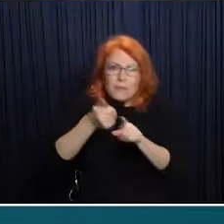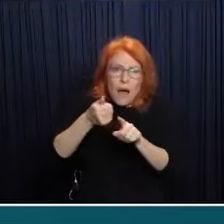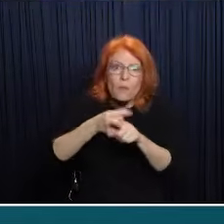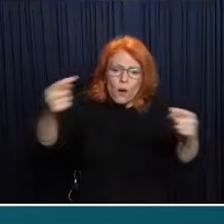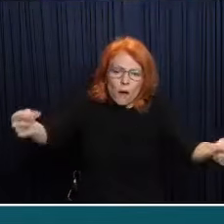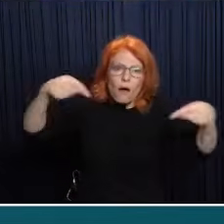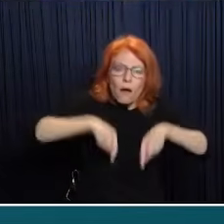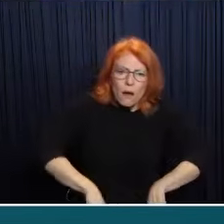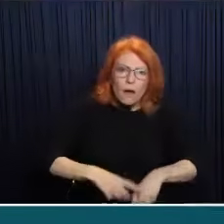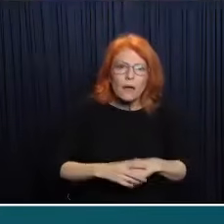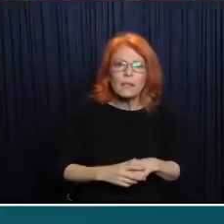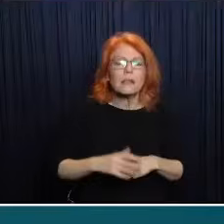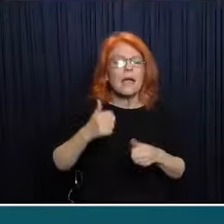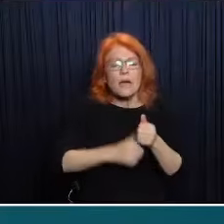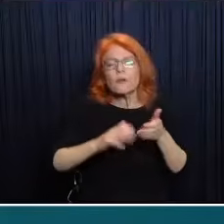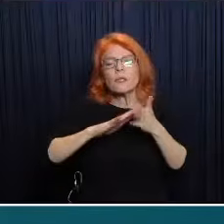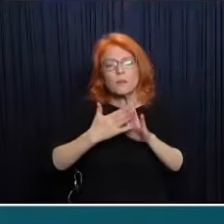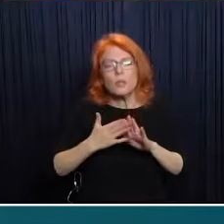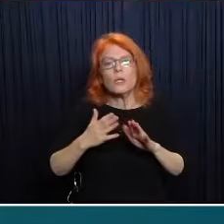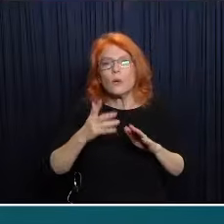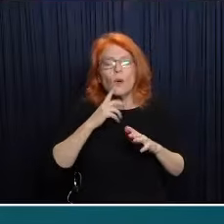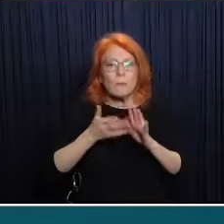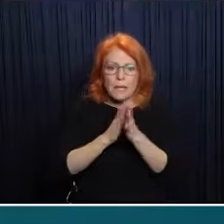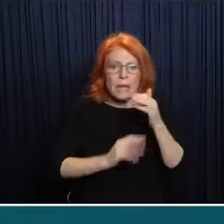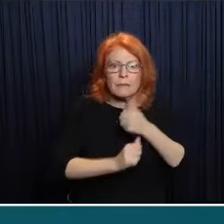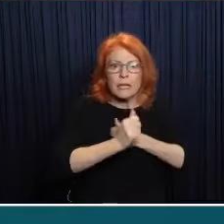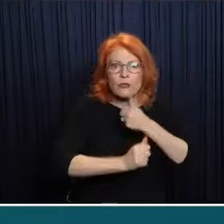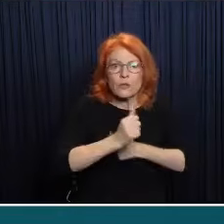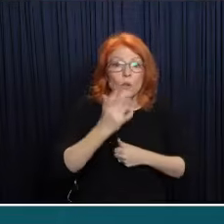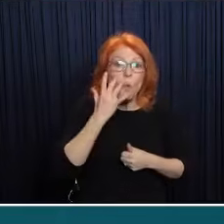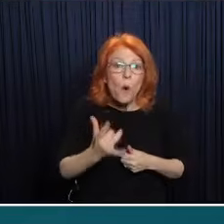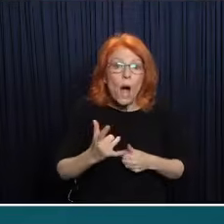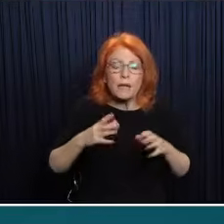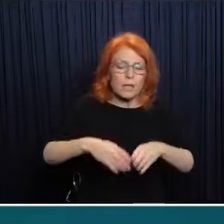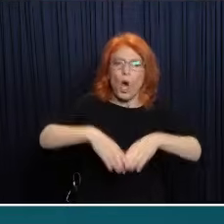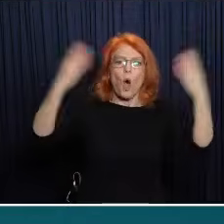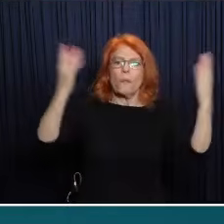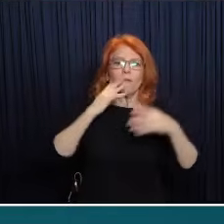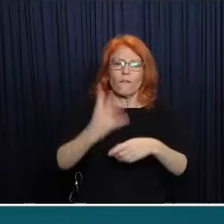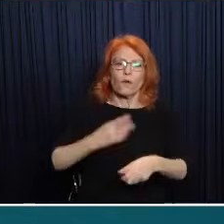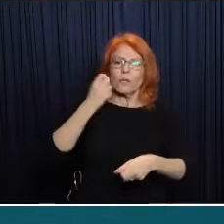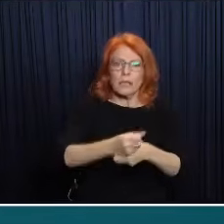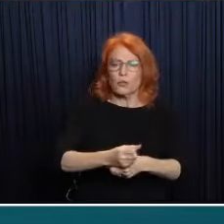CONTROL. WE HAVE TO HAVE A SECURE BORDER.